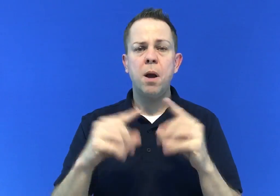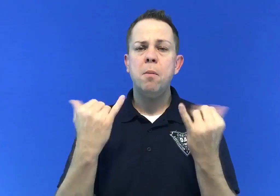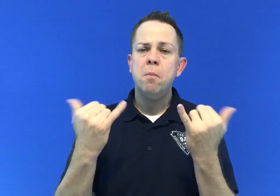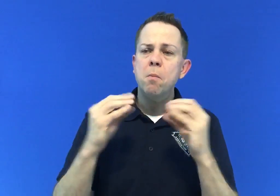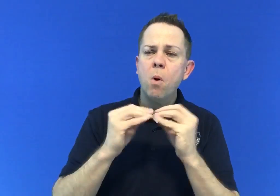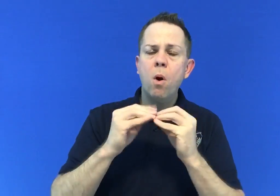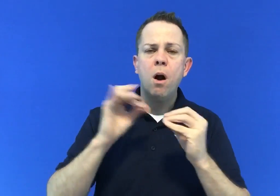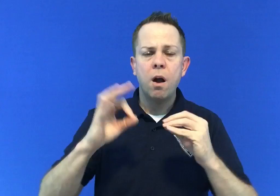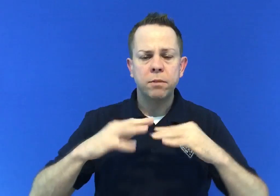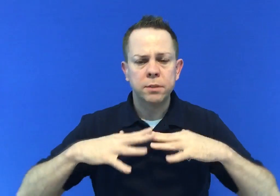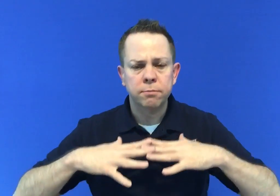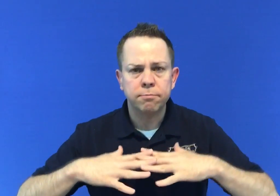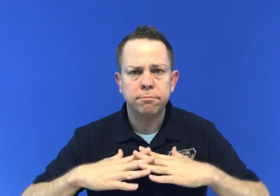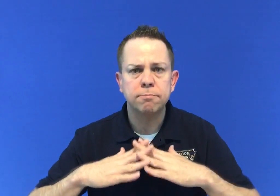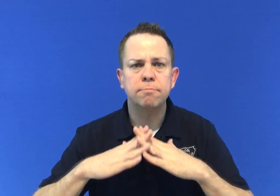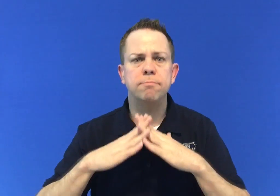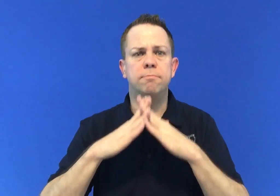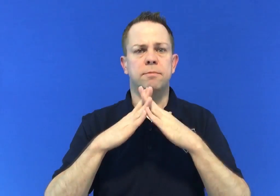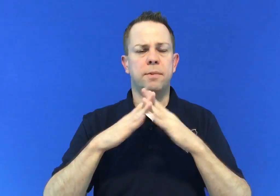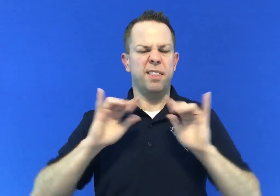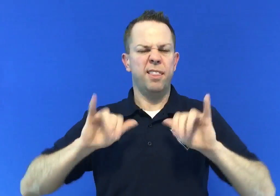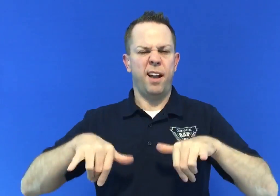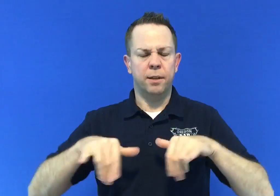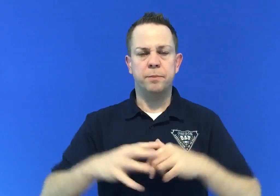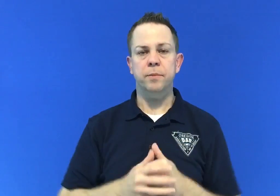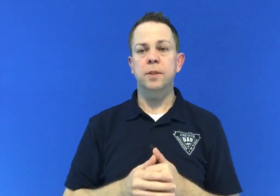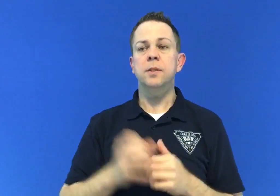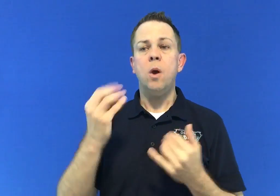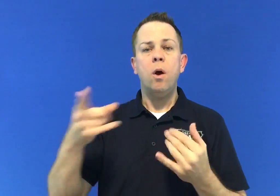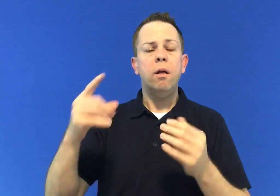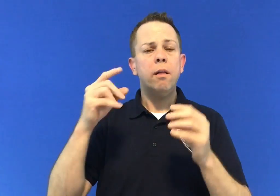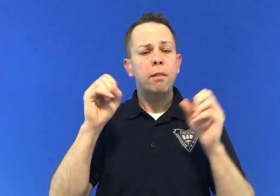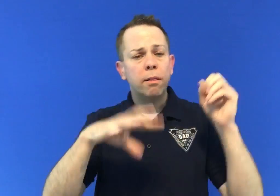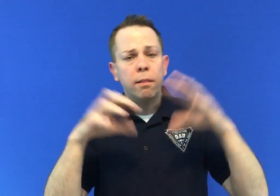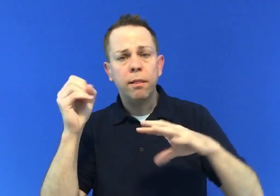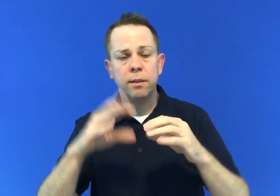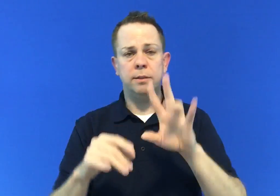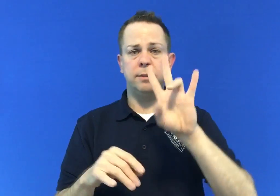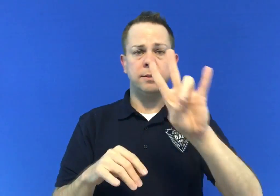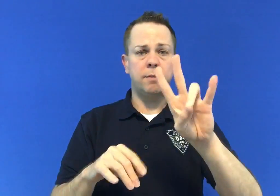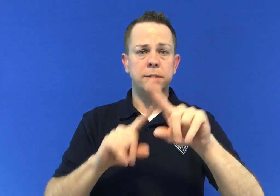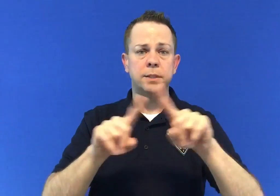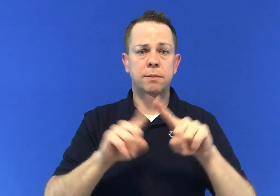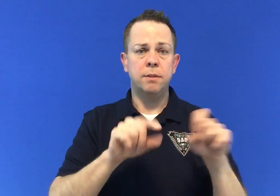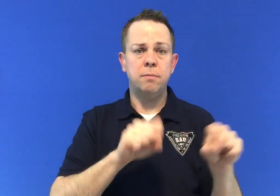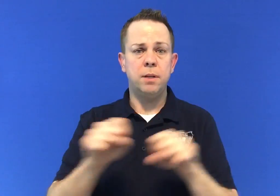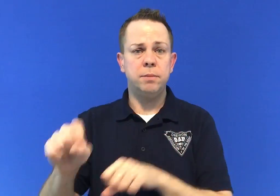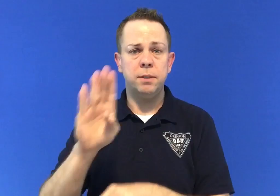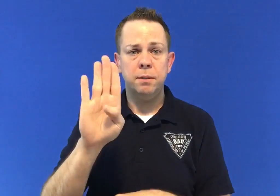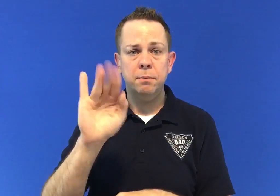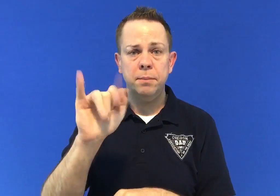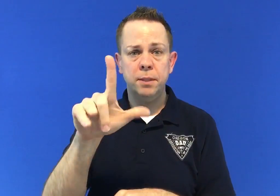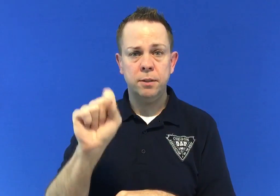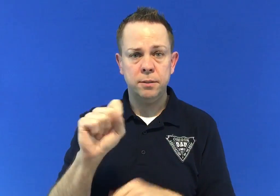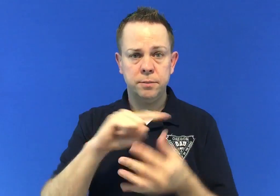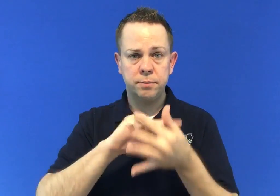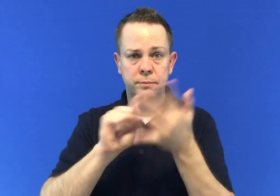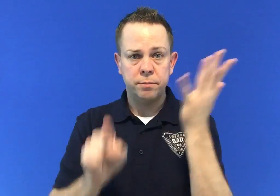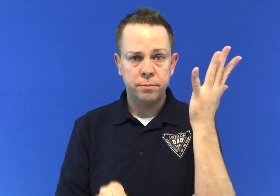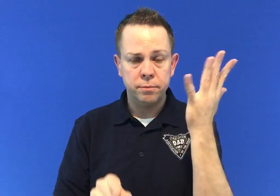They are in the initial planning phases. They are discussing seven possible bills.